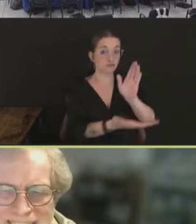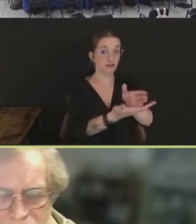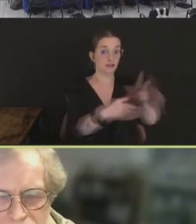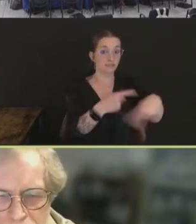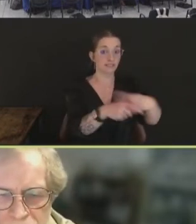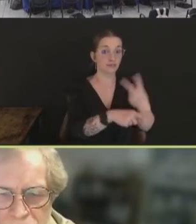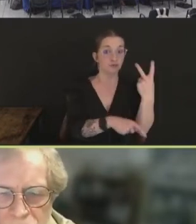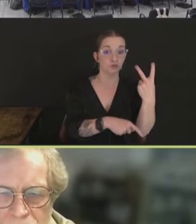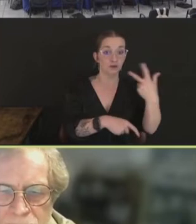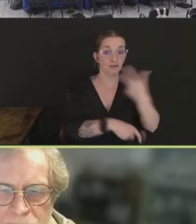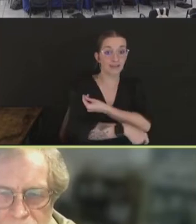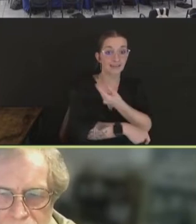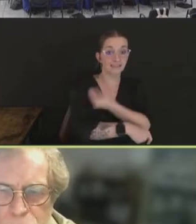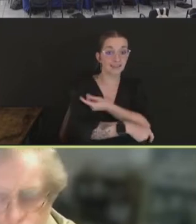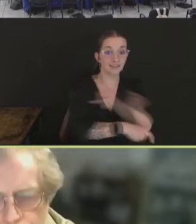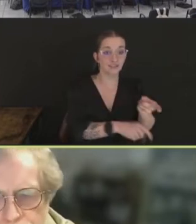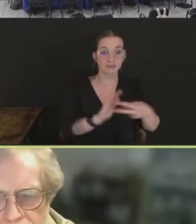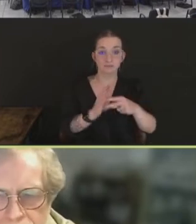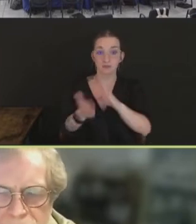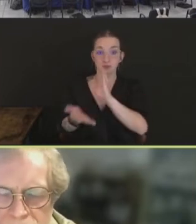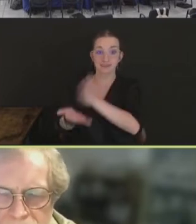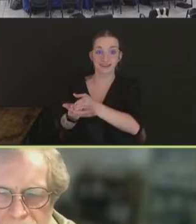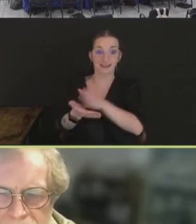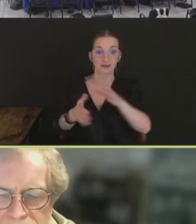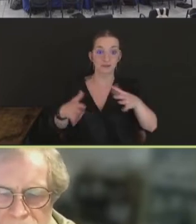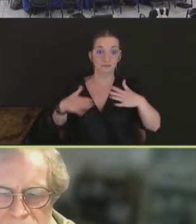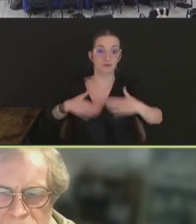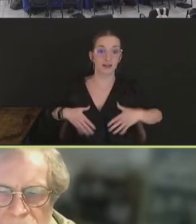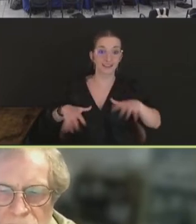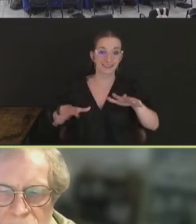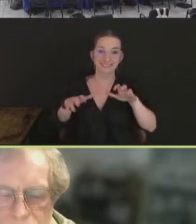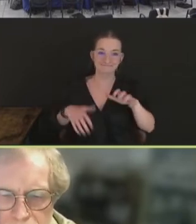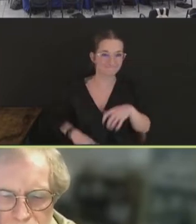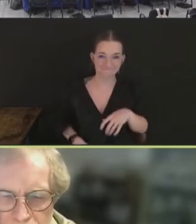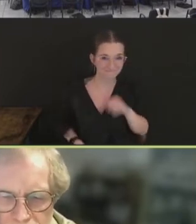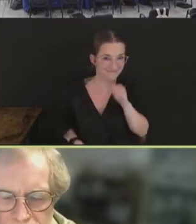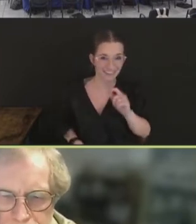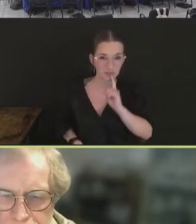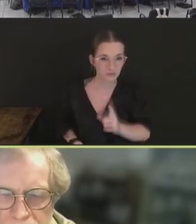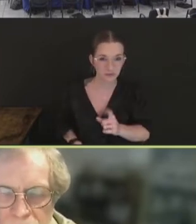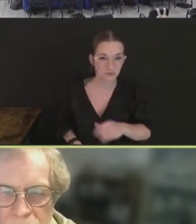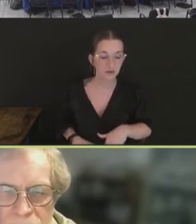exceeded by type two, predominantly, cases, subsequently.